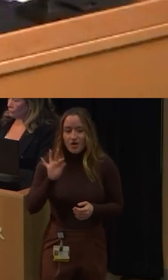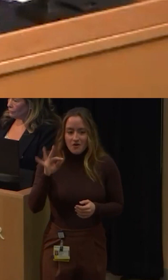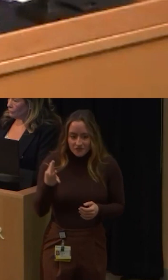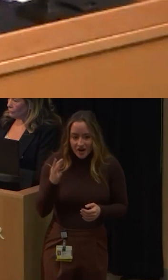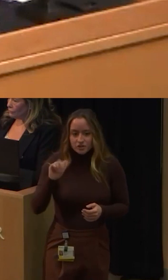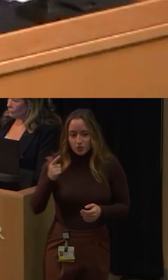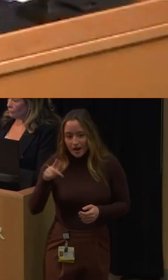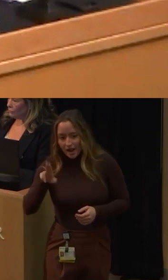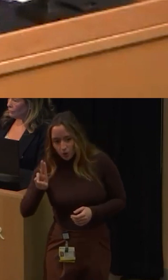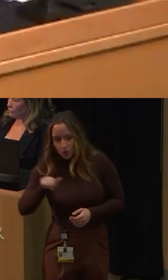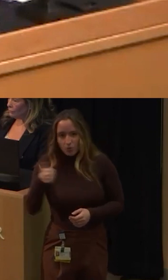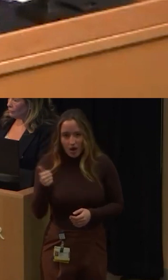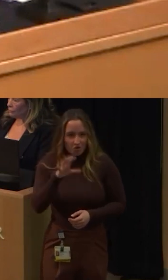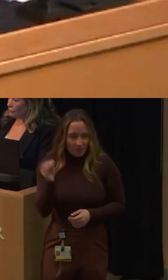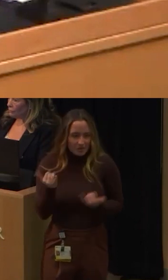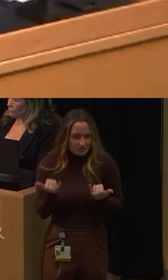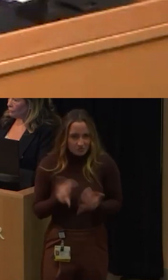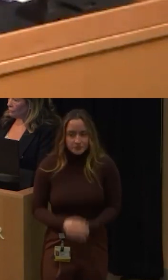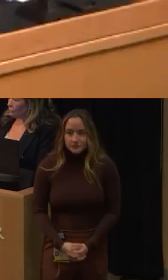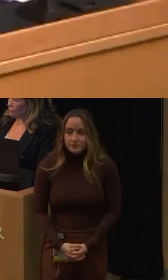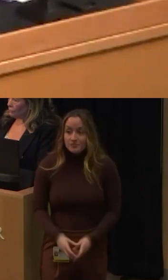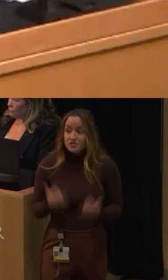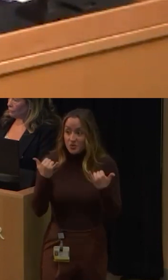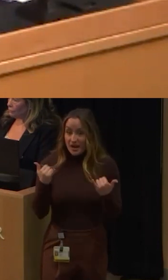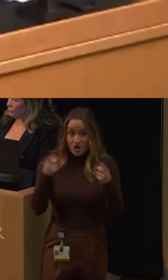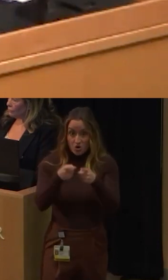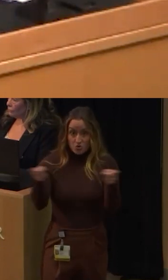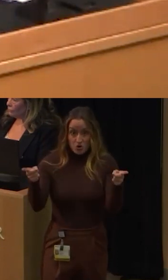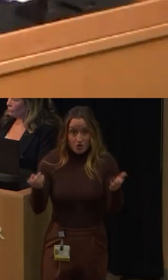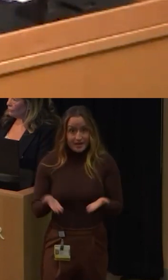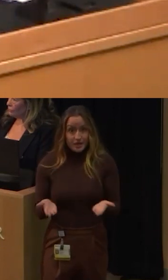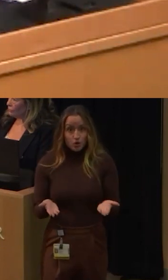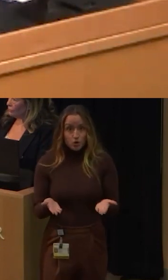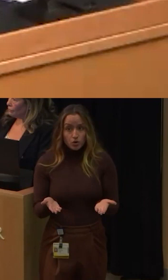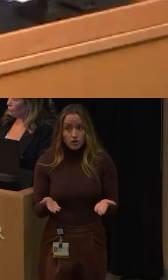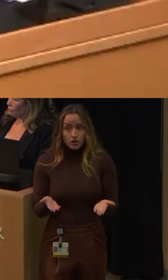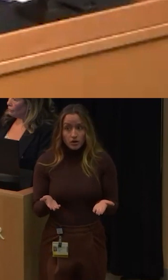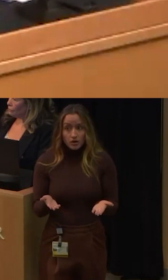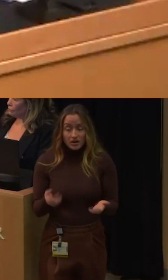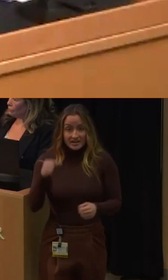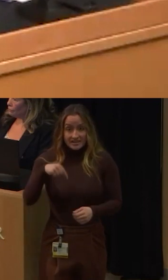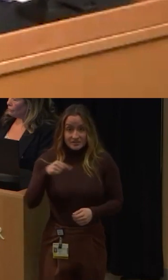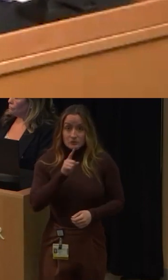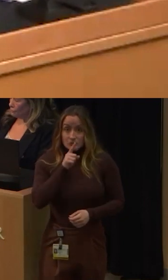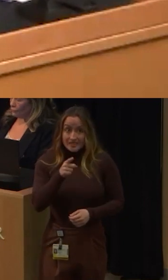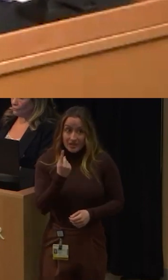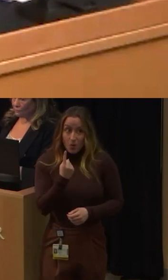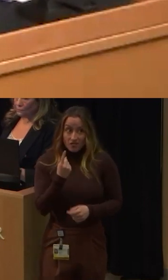so right now, you're sitting right here in part of what is the largest employer in Rochester.